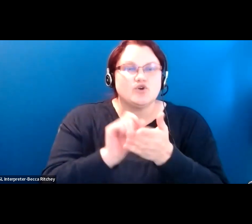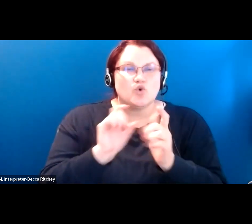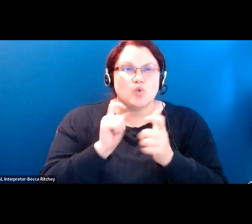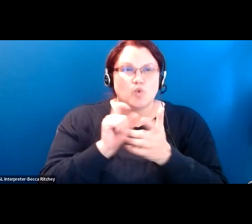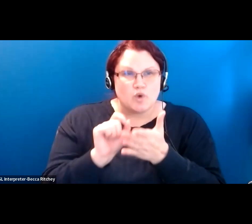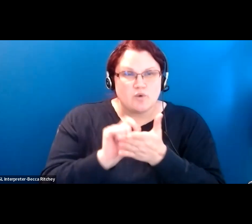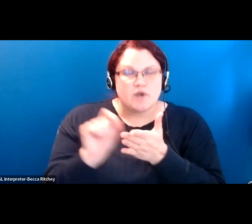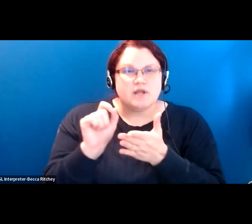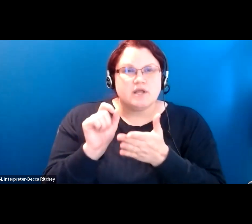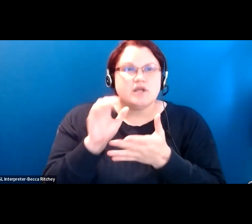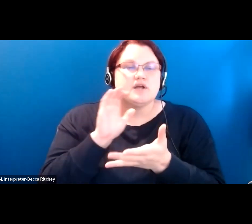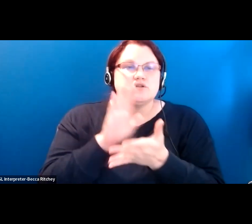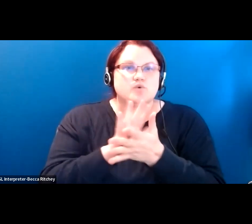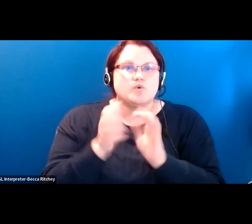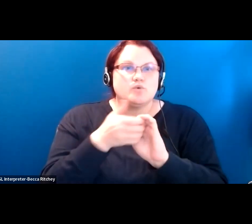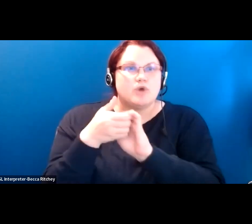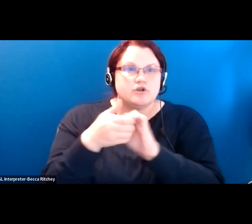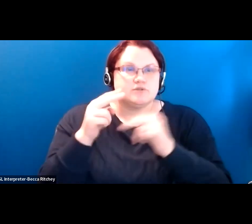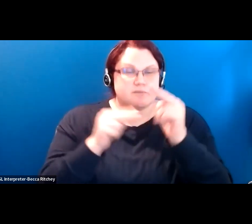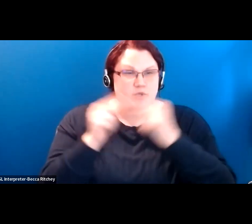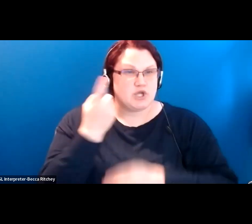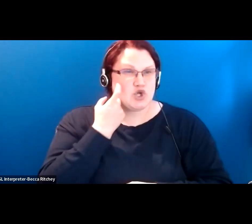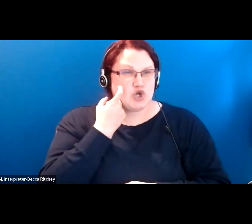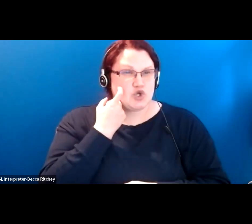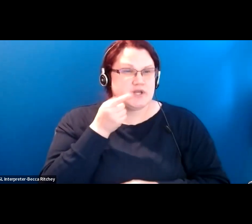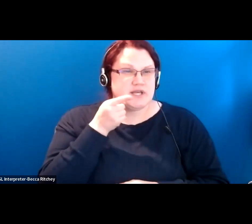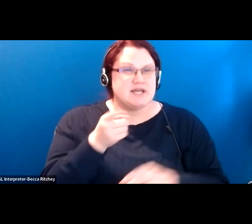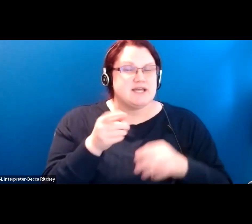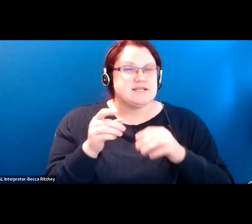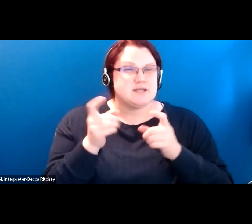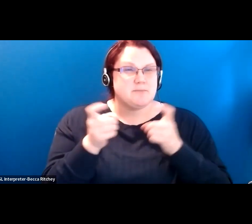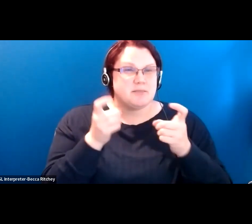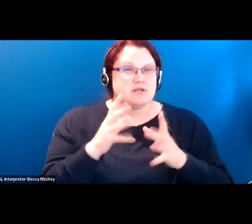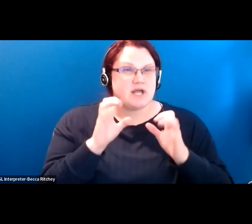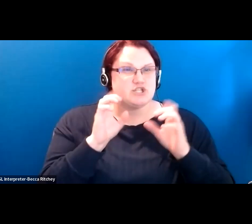school partnership building. Currently, Rick is the manager of the Education Outreach for the